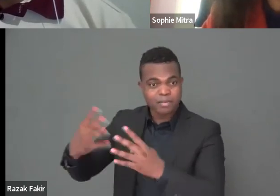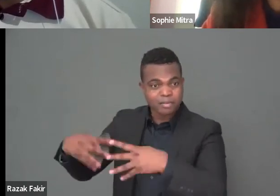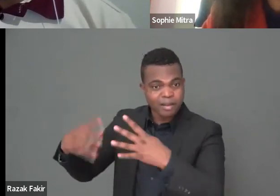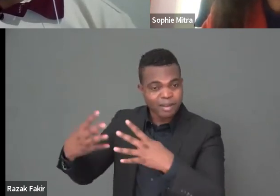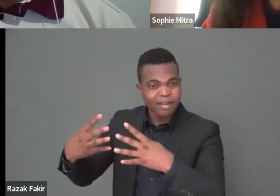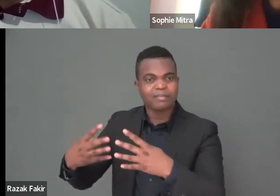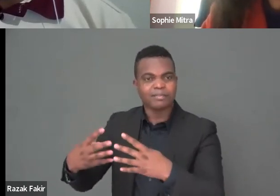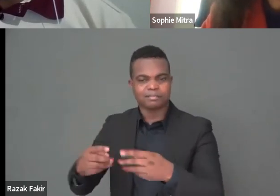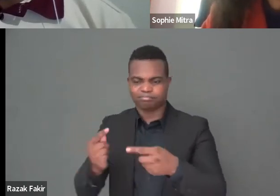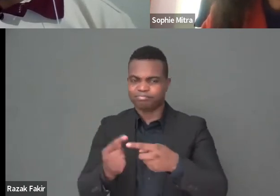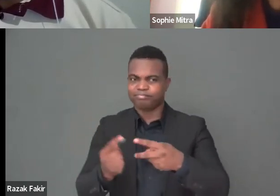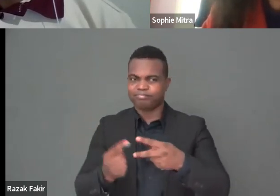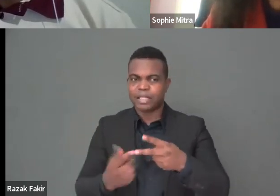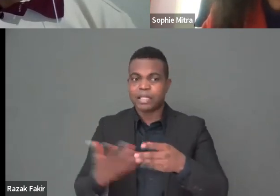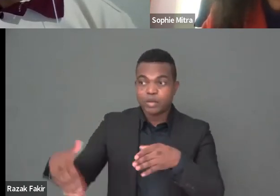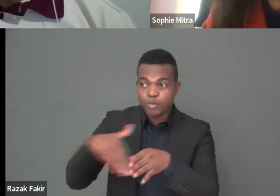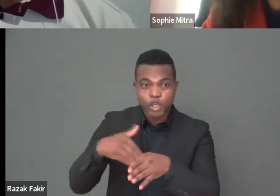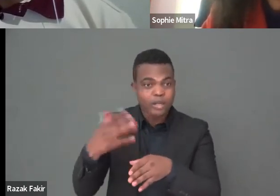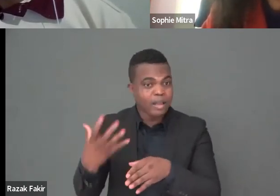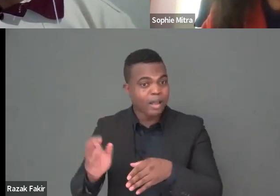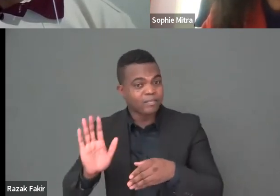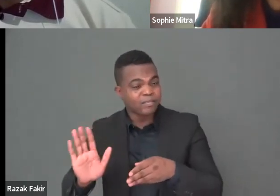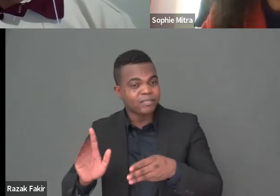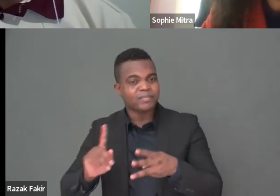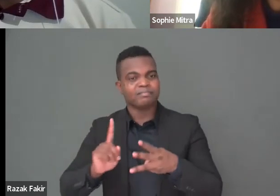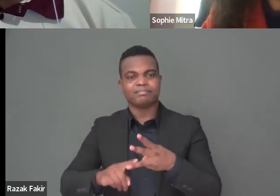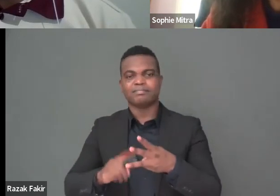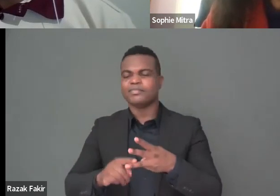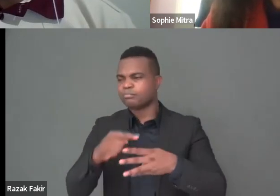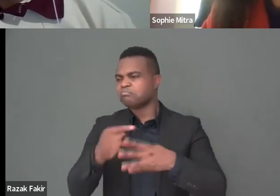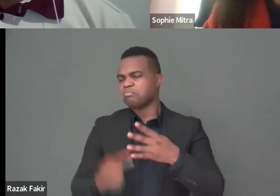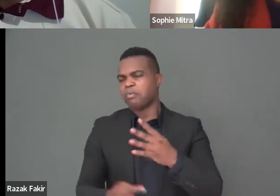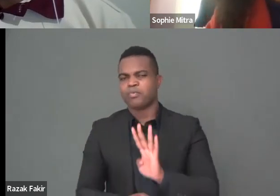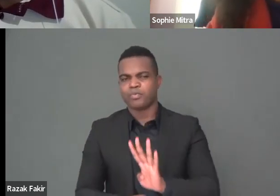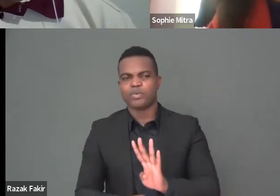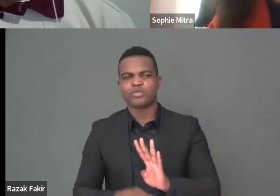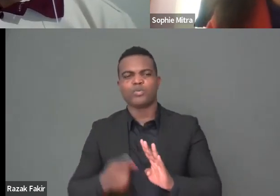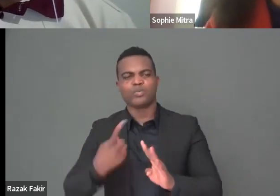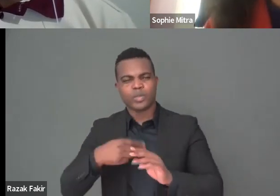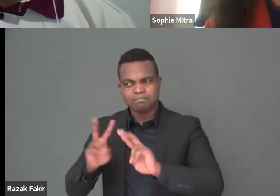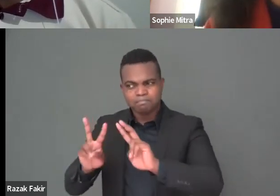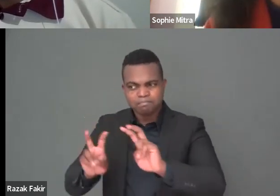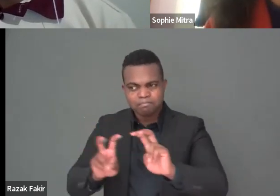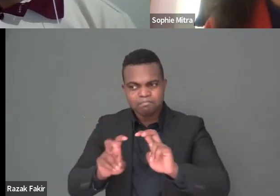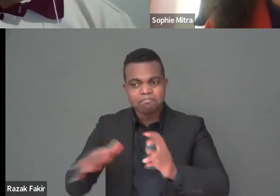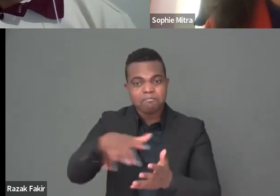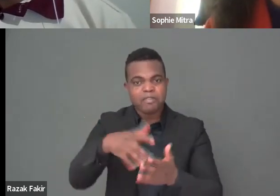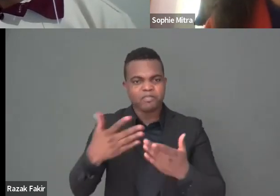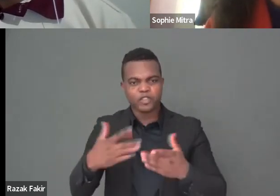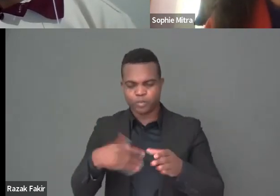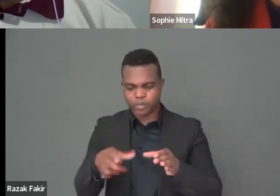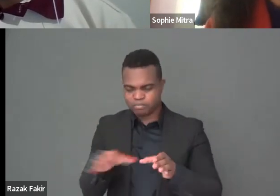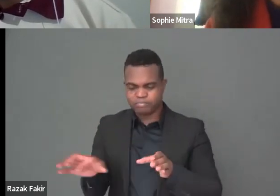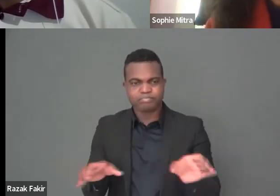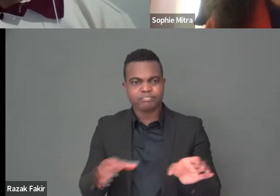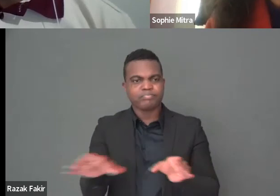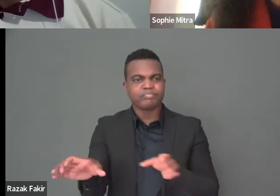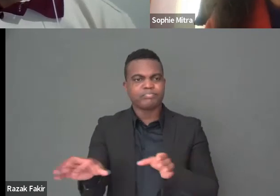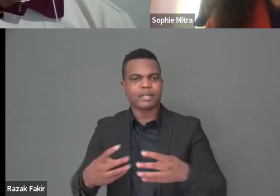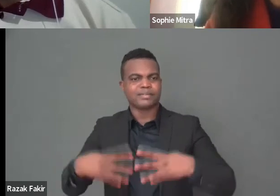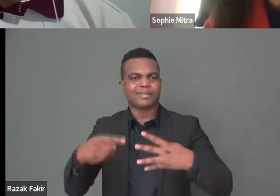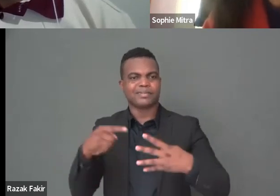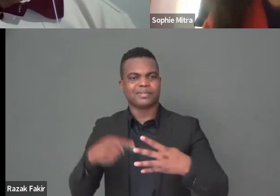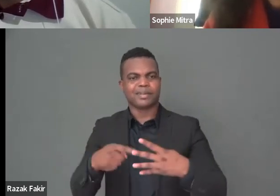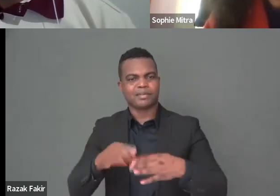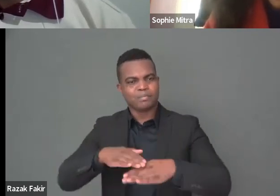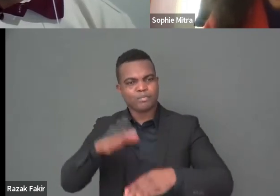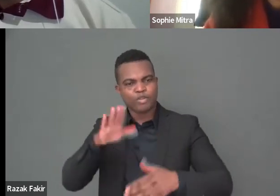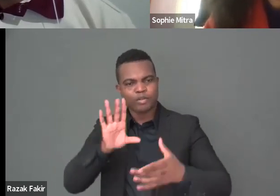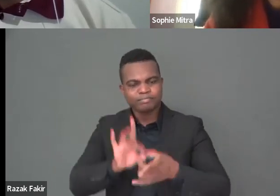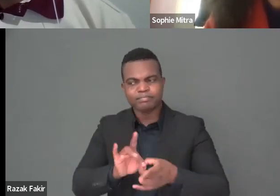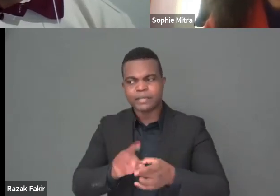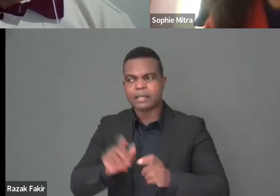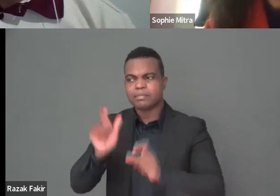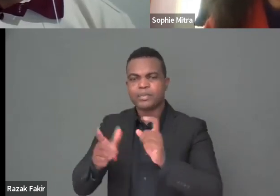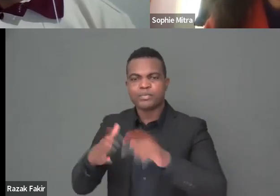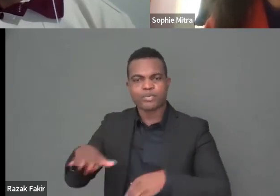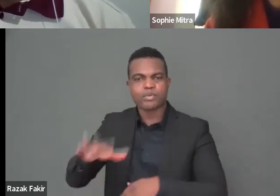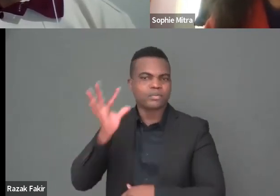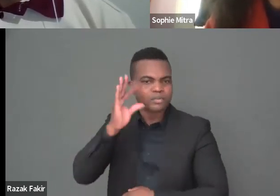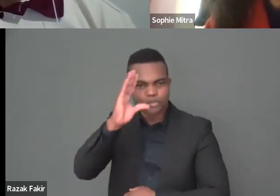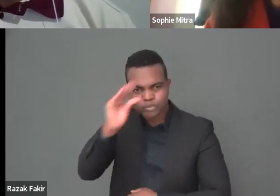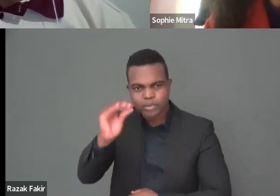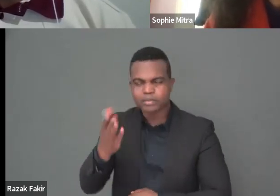Sophie Mitra: And then also be questions on to other domains self care and communication, so these questions may follow the exact recommendation of the Washington group for its short set of questions.